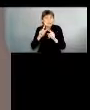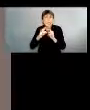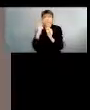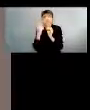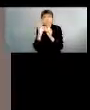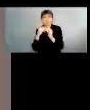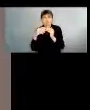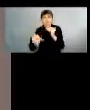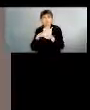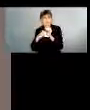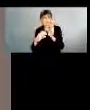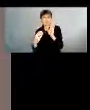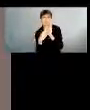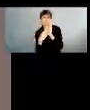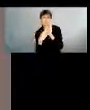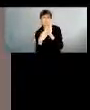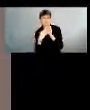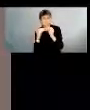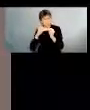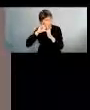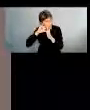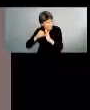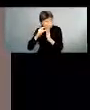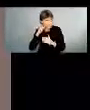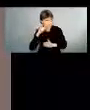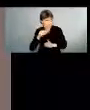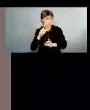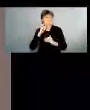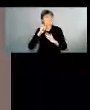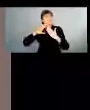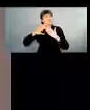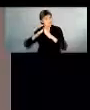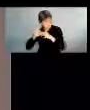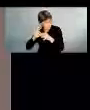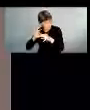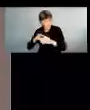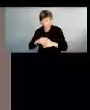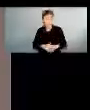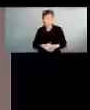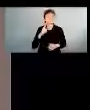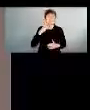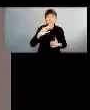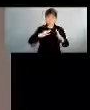more emphasis on this one. The applicant has clearly demonstrated who